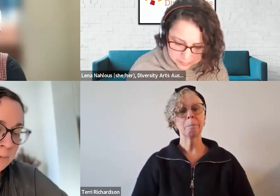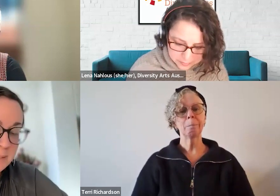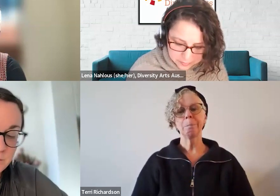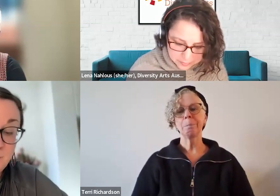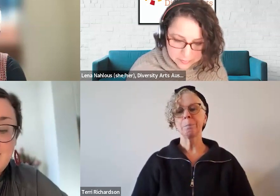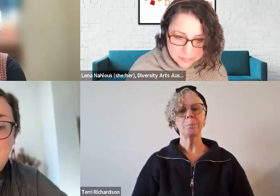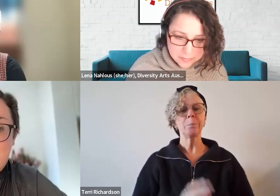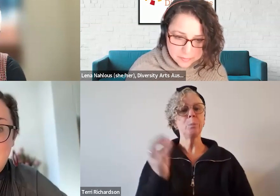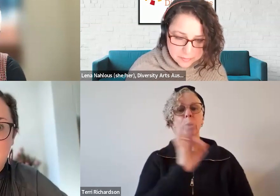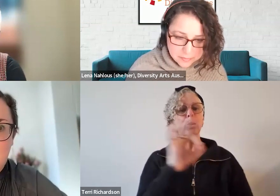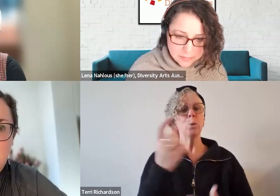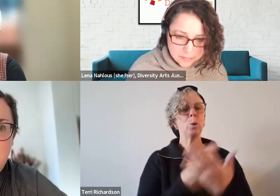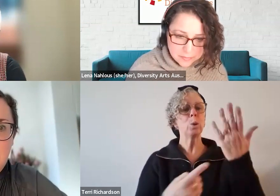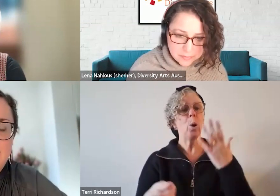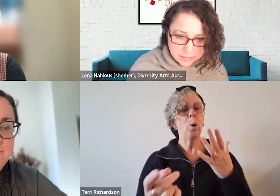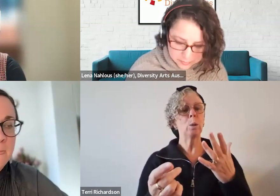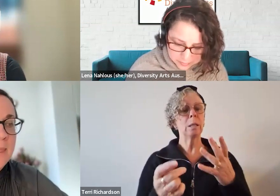but enjoyable and effective for everybody.